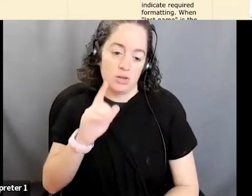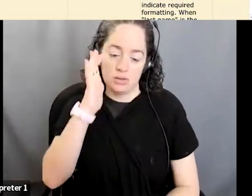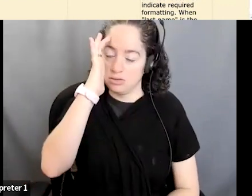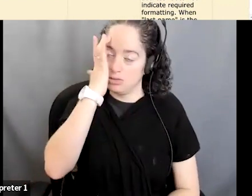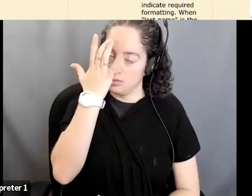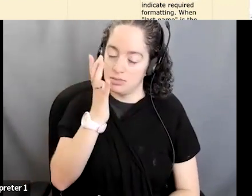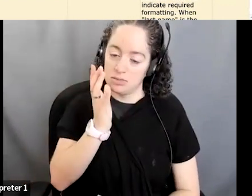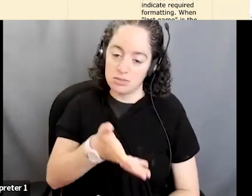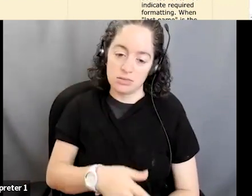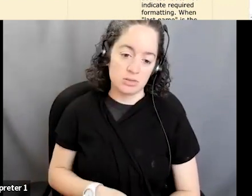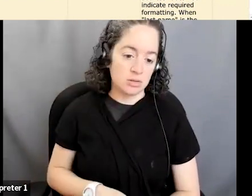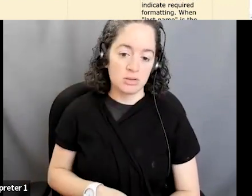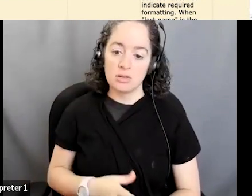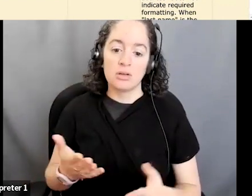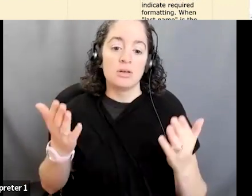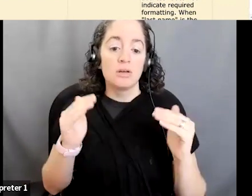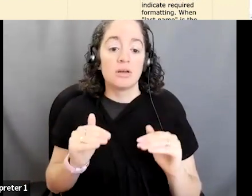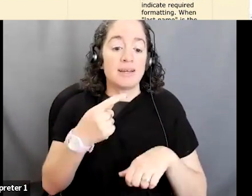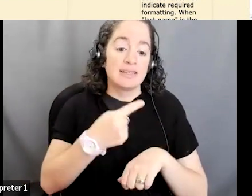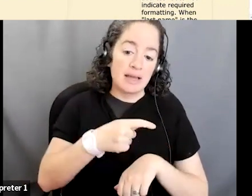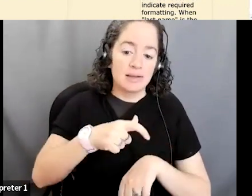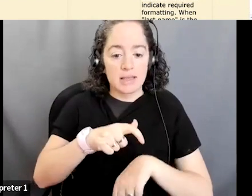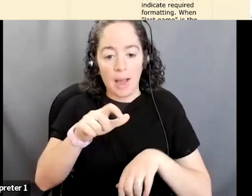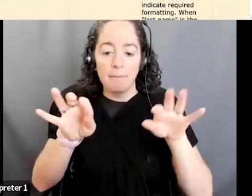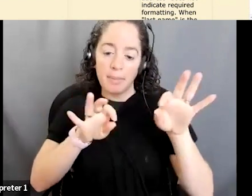The date and time pickers were a recurring issue